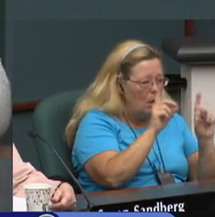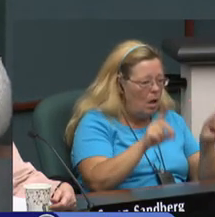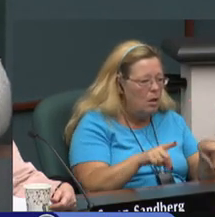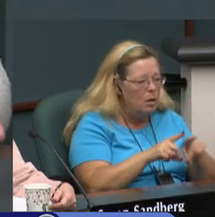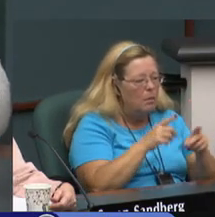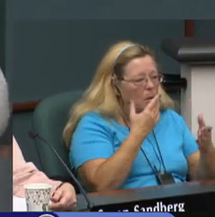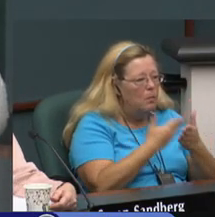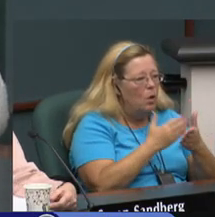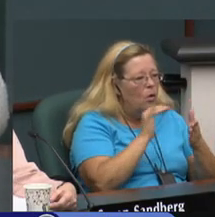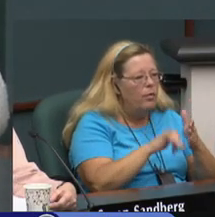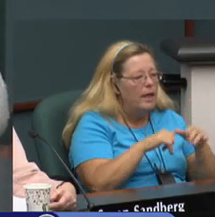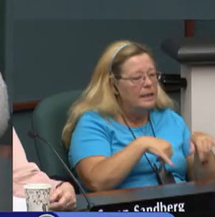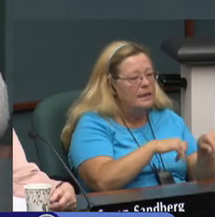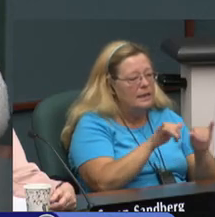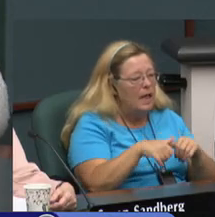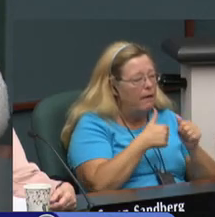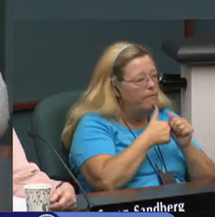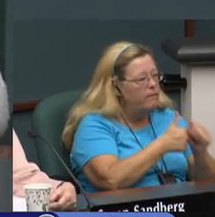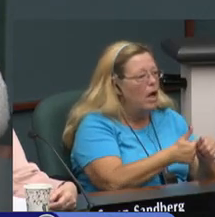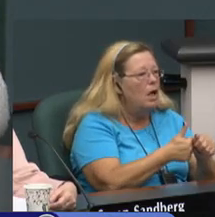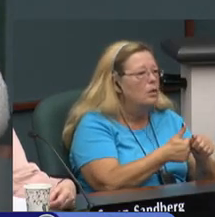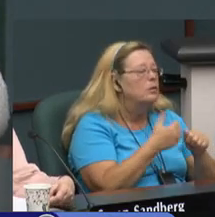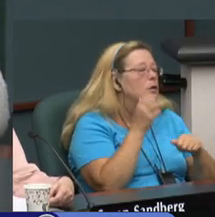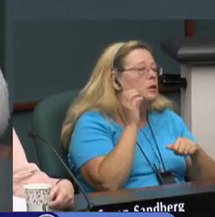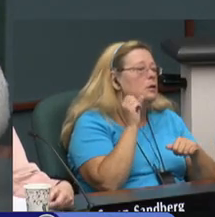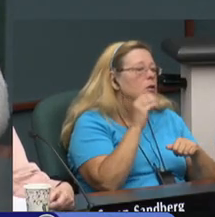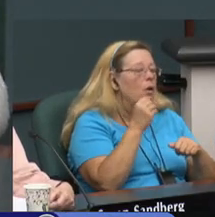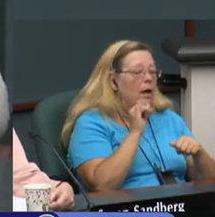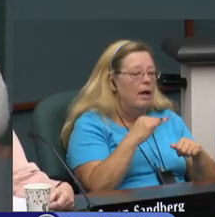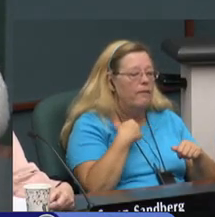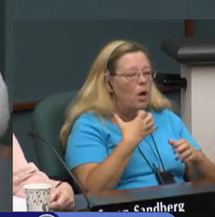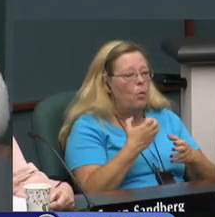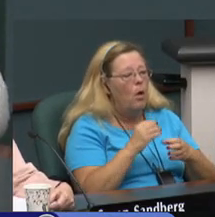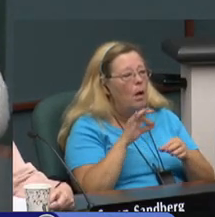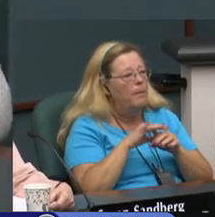standards are followed so if I want to plant lettuce in my yard I have to give